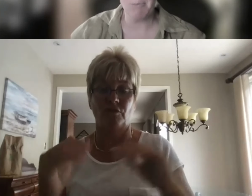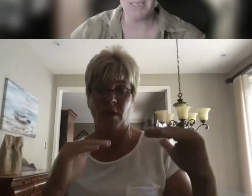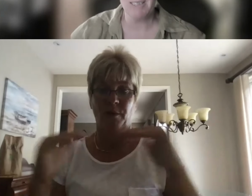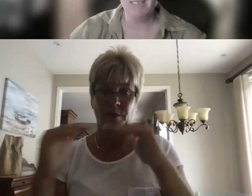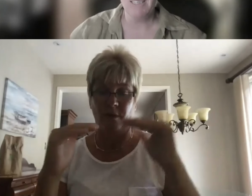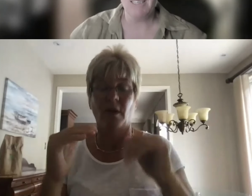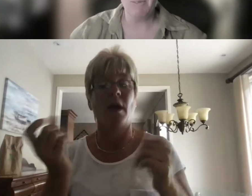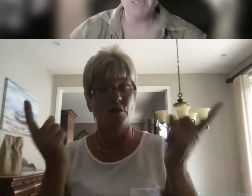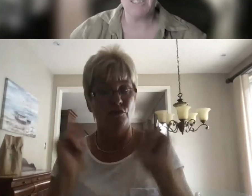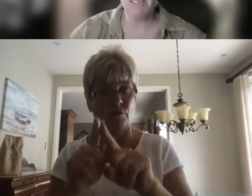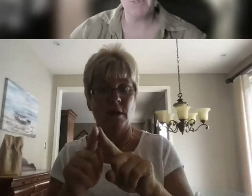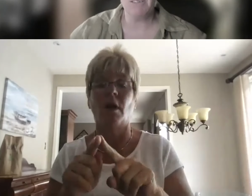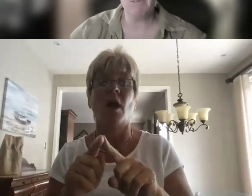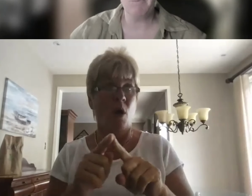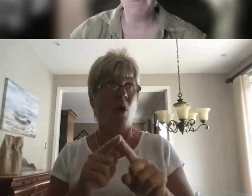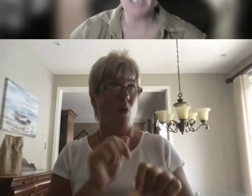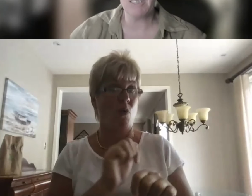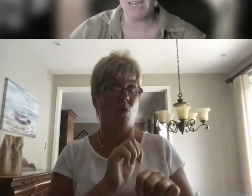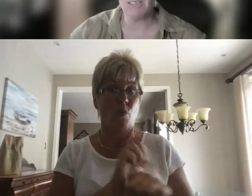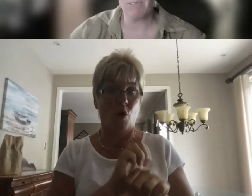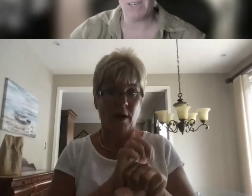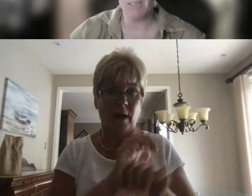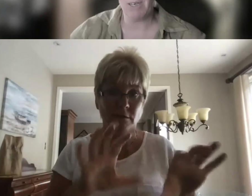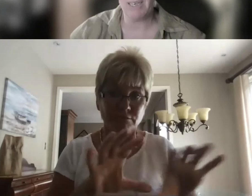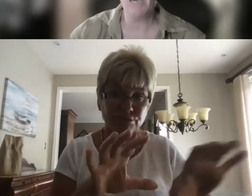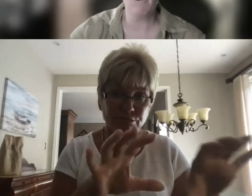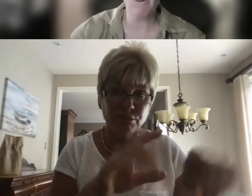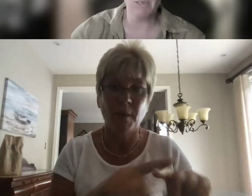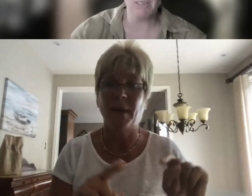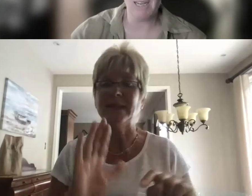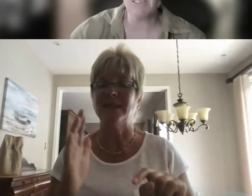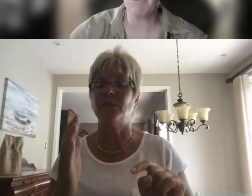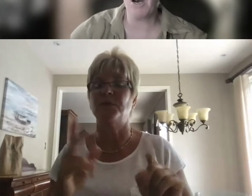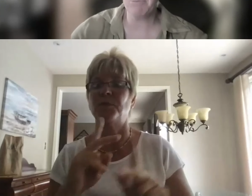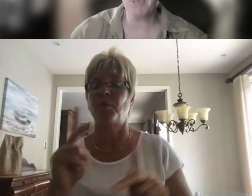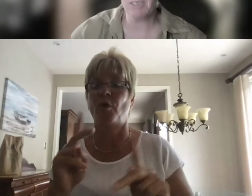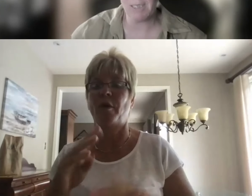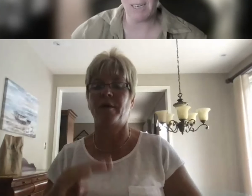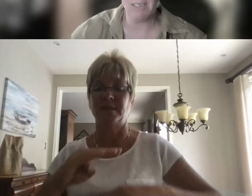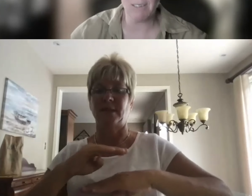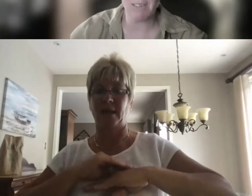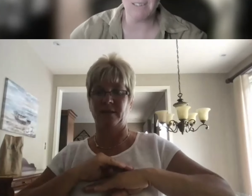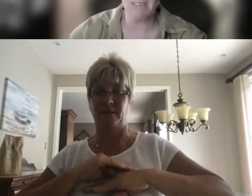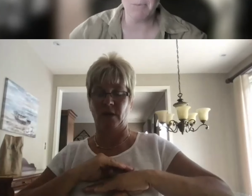but we seem to be satisfied right now, or as a populace,